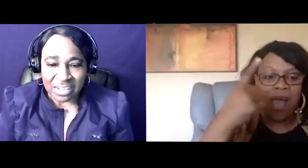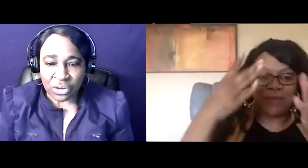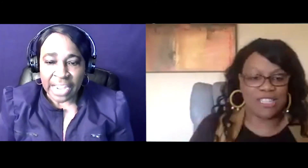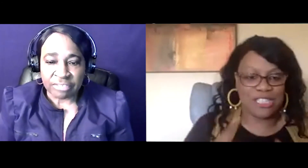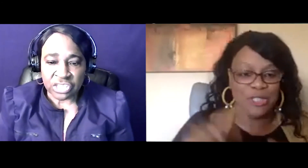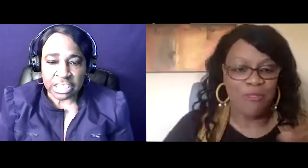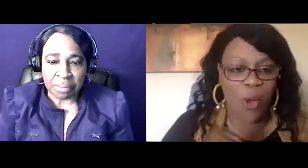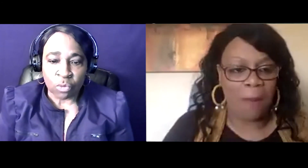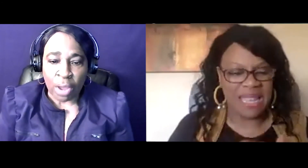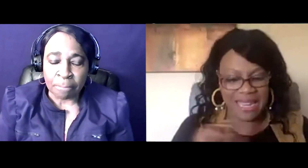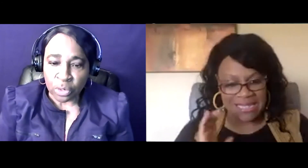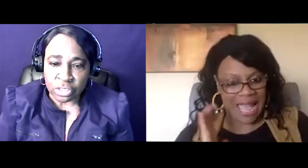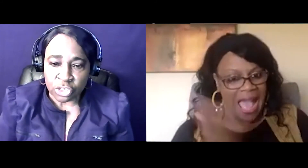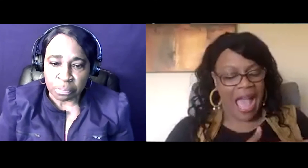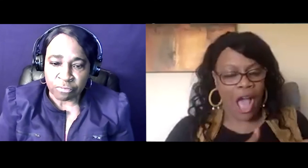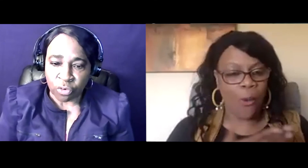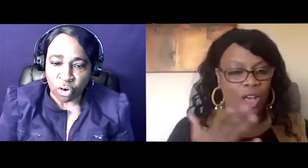Don't have to just take one person to perform.